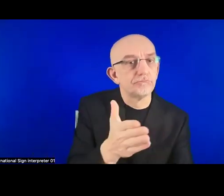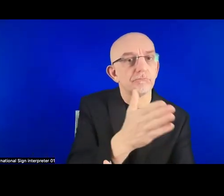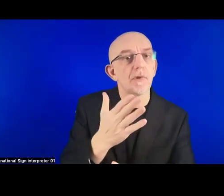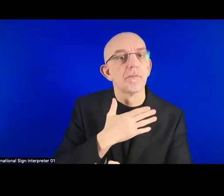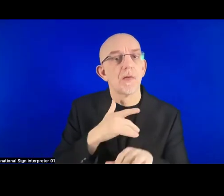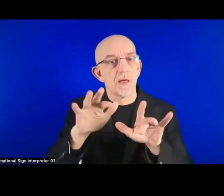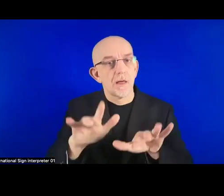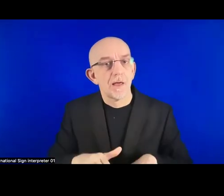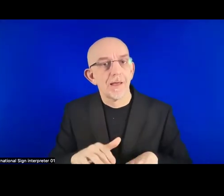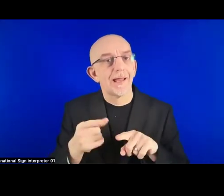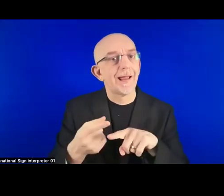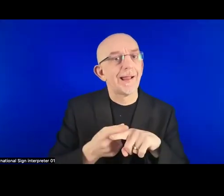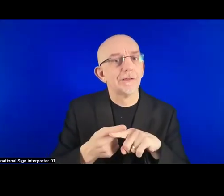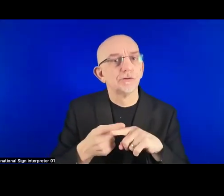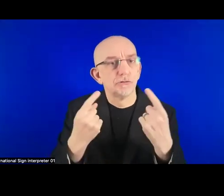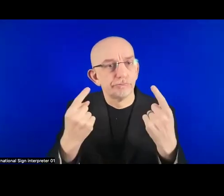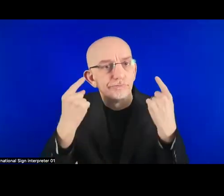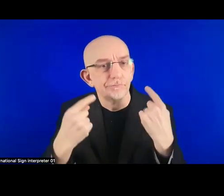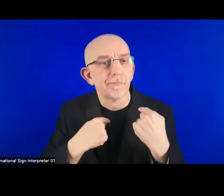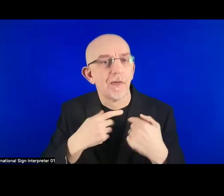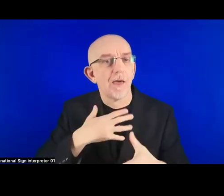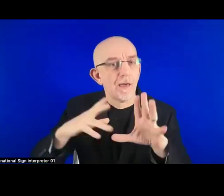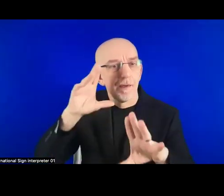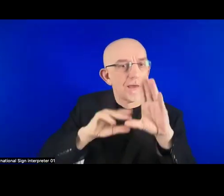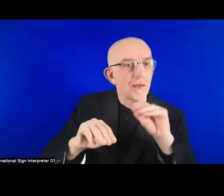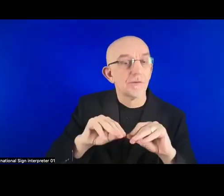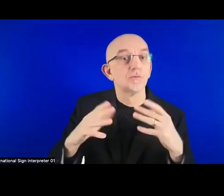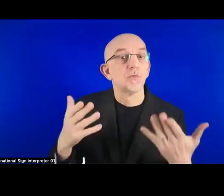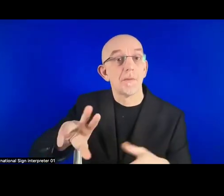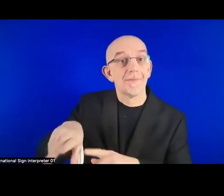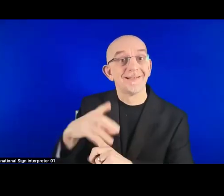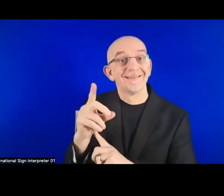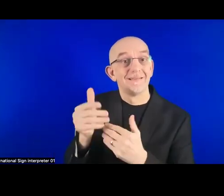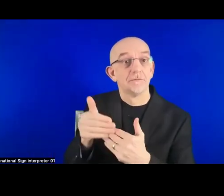in fair good working conditions. Furthermore, I was reassured that in this time of